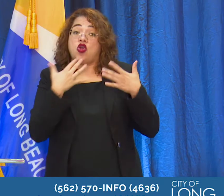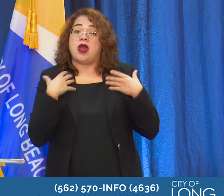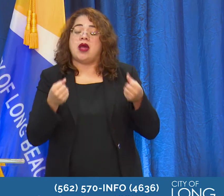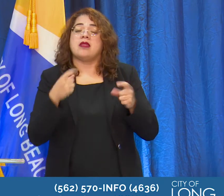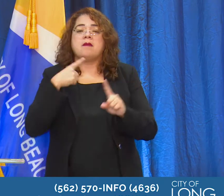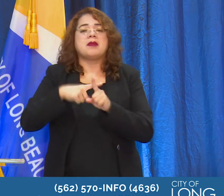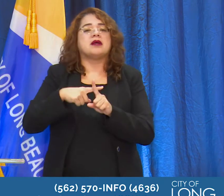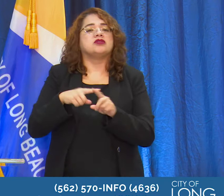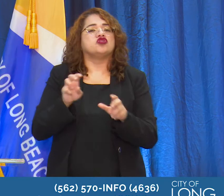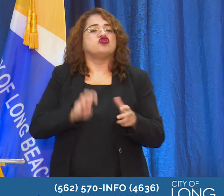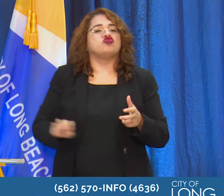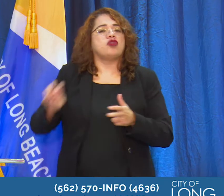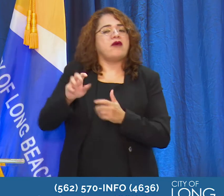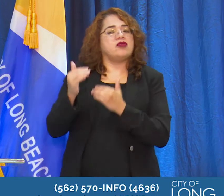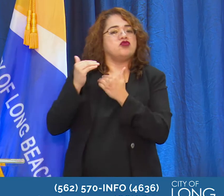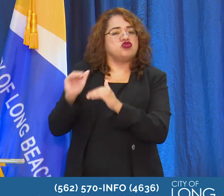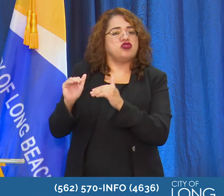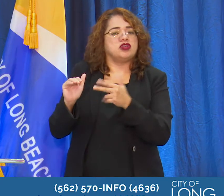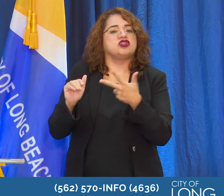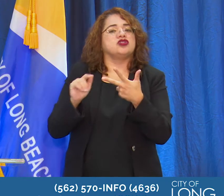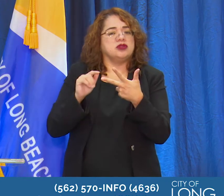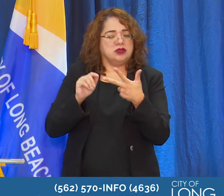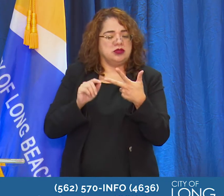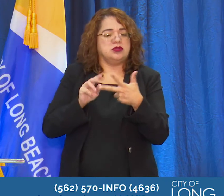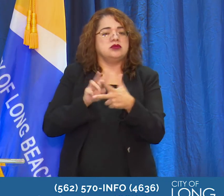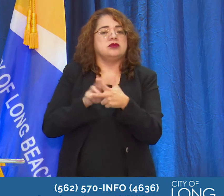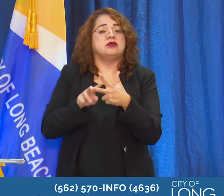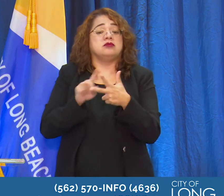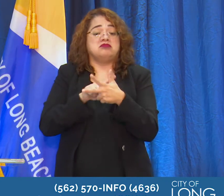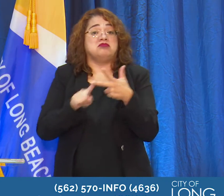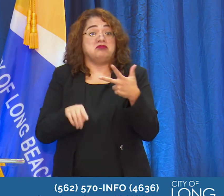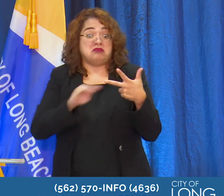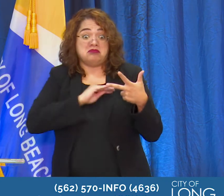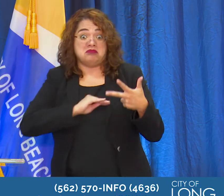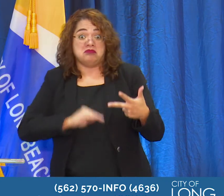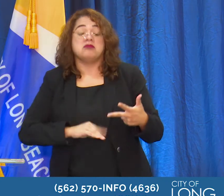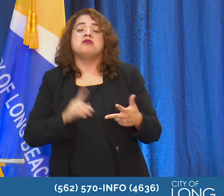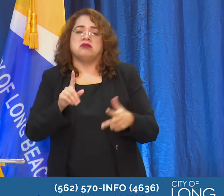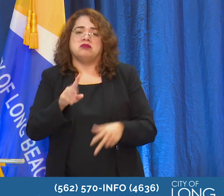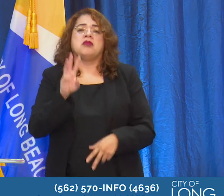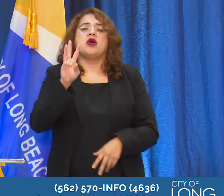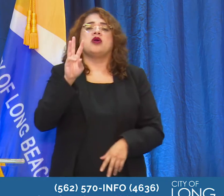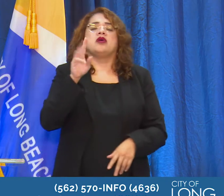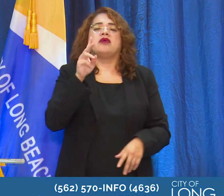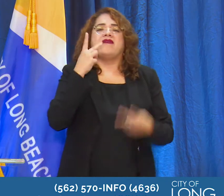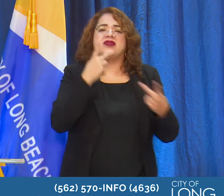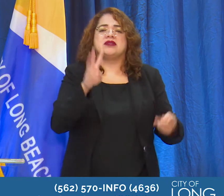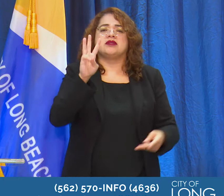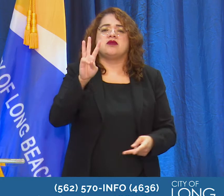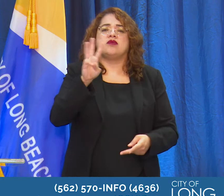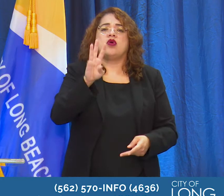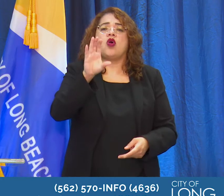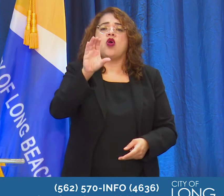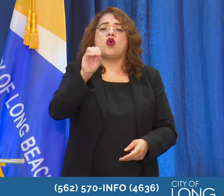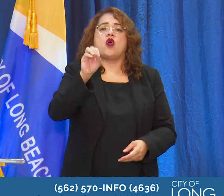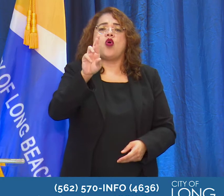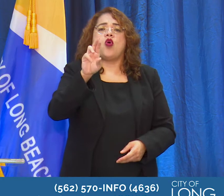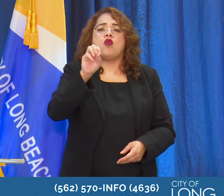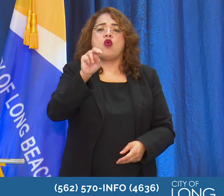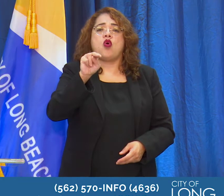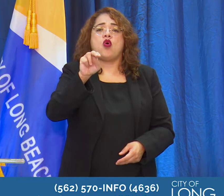Find out if you're eligible and how to donate by visiting www.coronavirus.gov